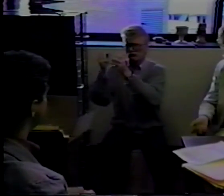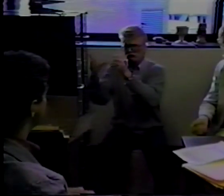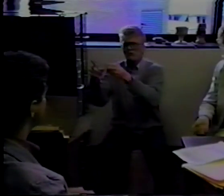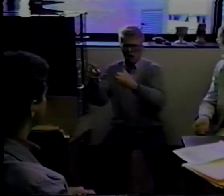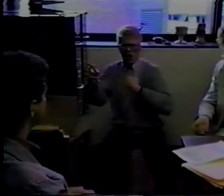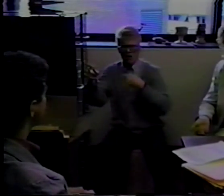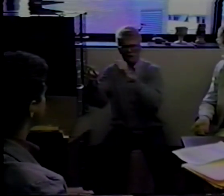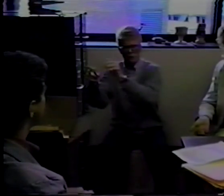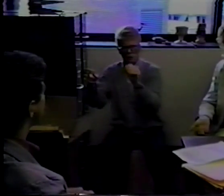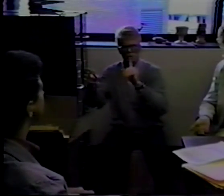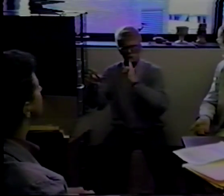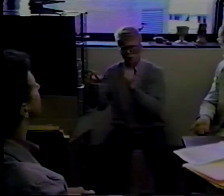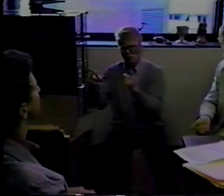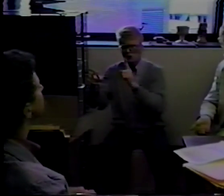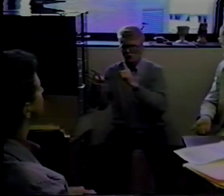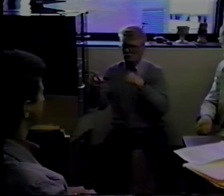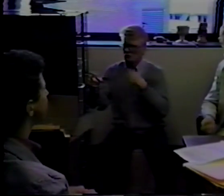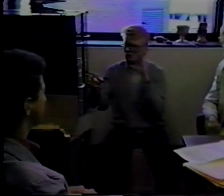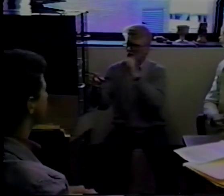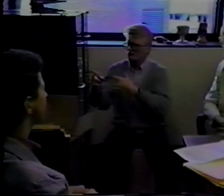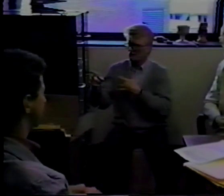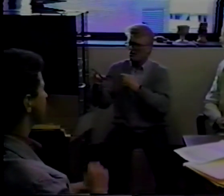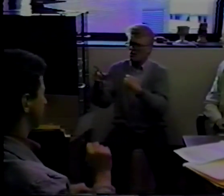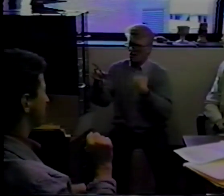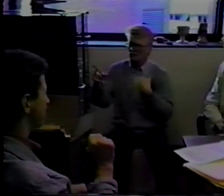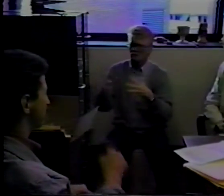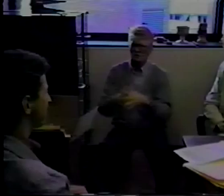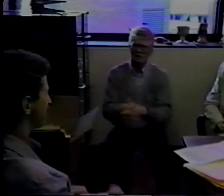we can guess that there is.